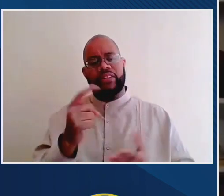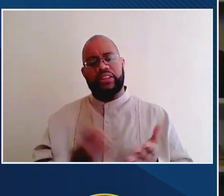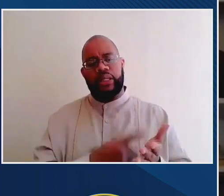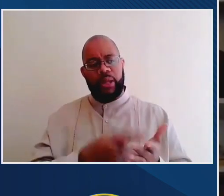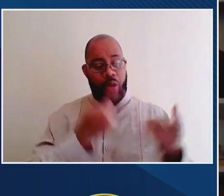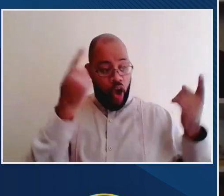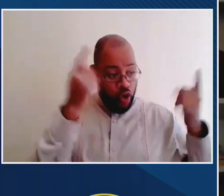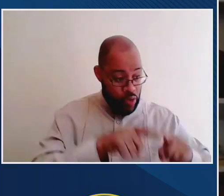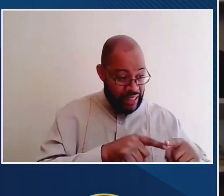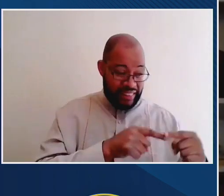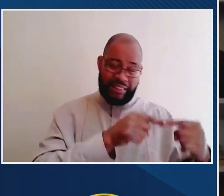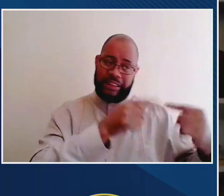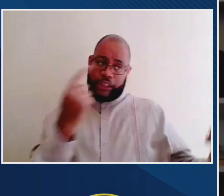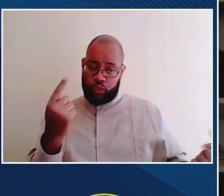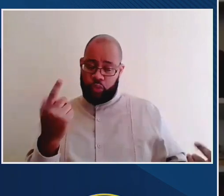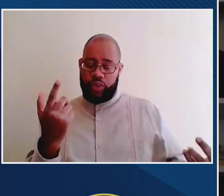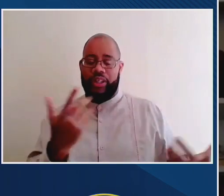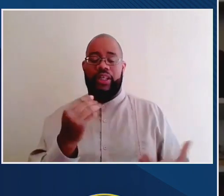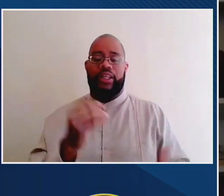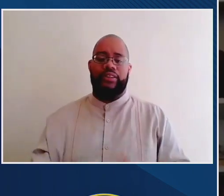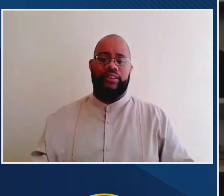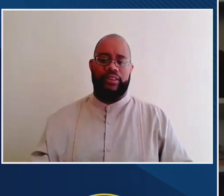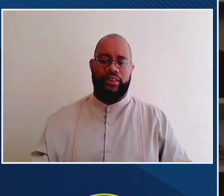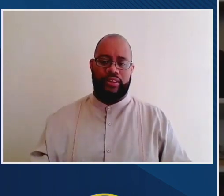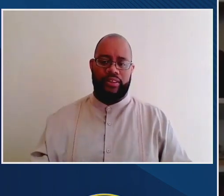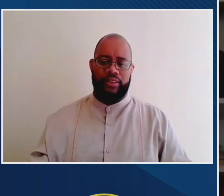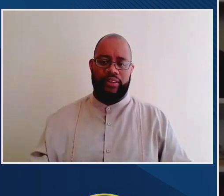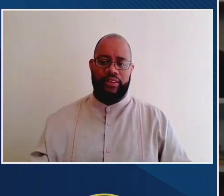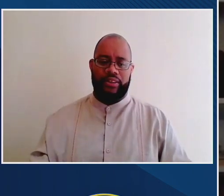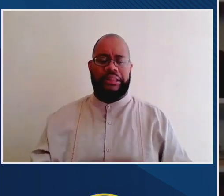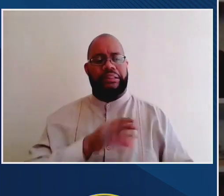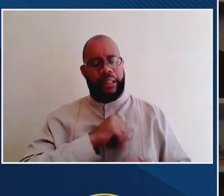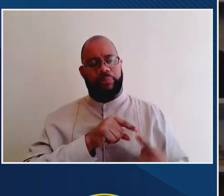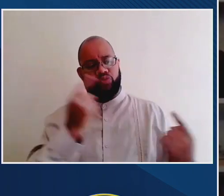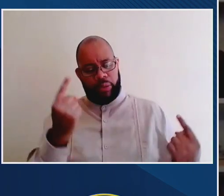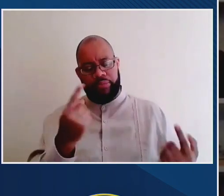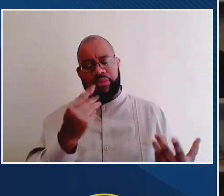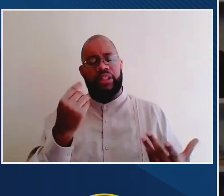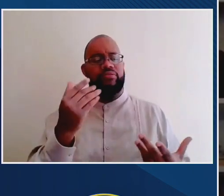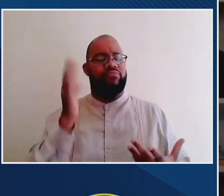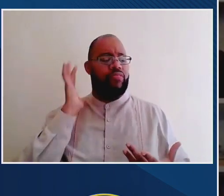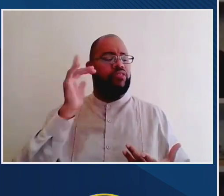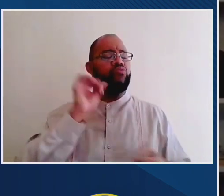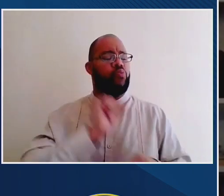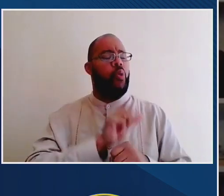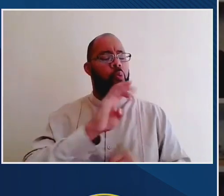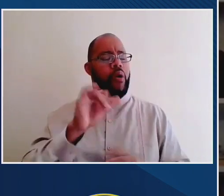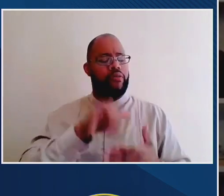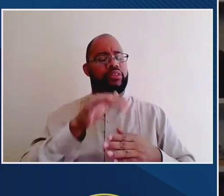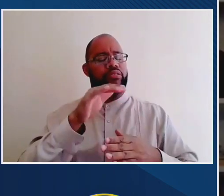and in the past, I think it's worked out really well at these tables where that's